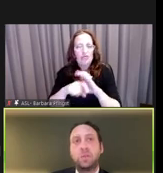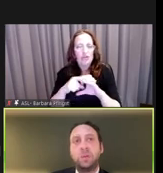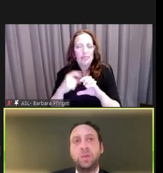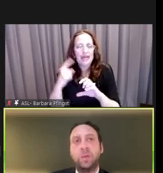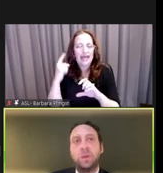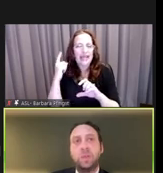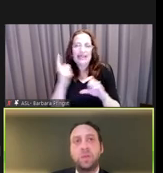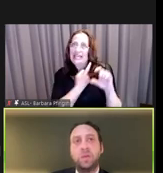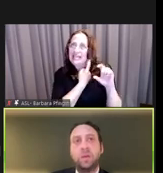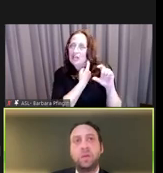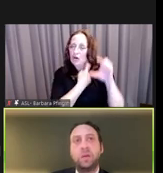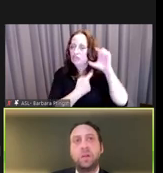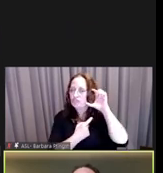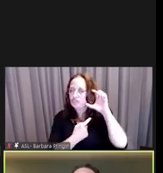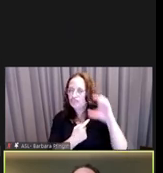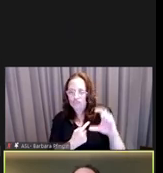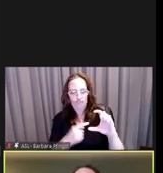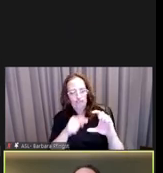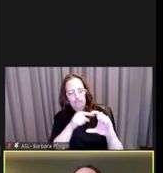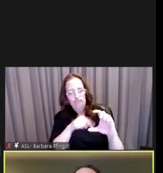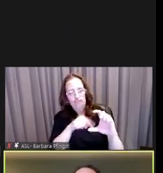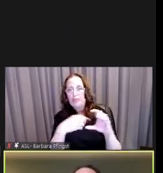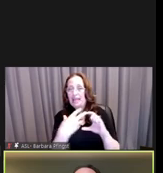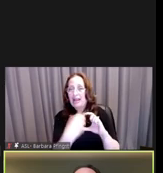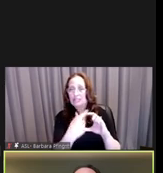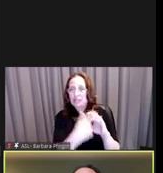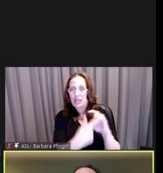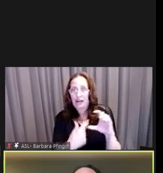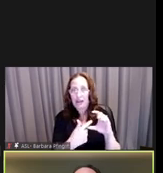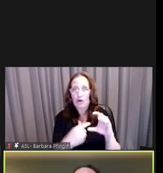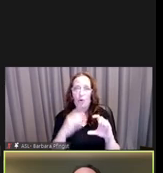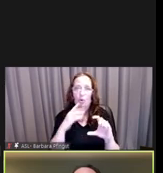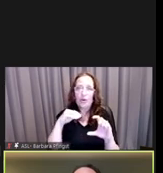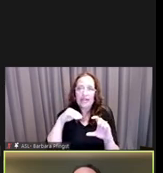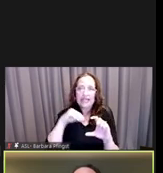which we refer to as sensorineural hearing loss. And we'll talk mostly about that. As